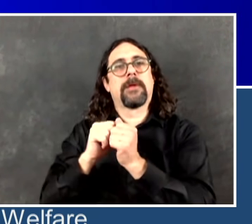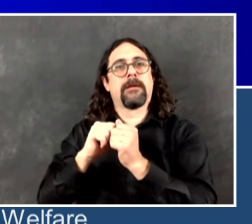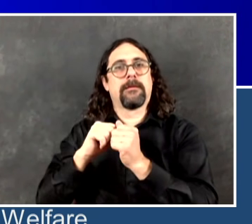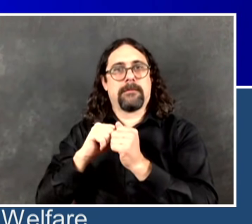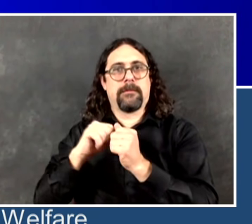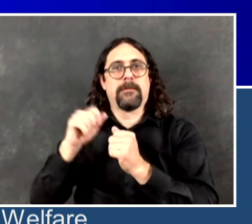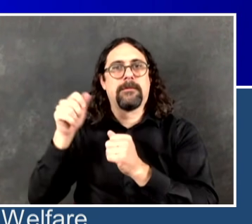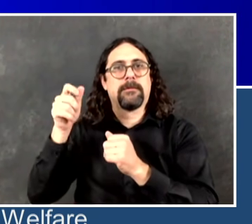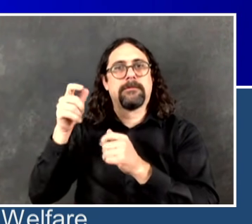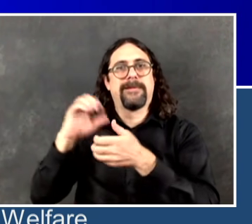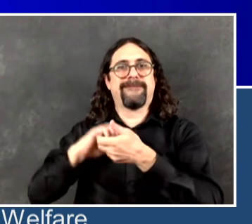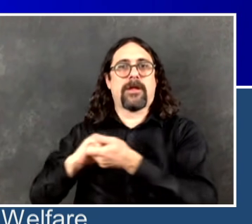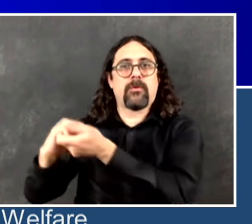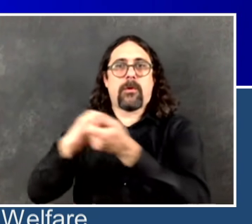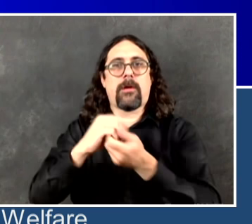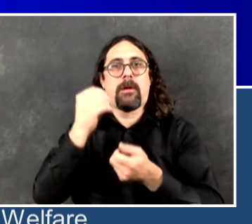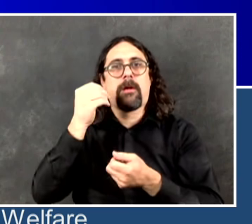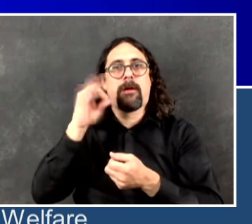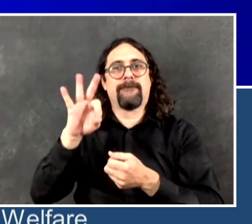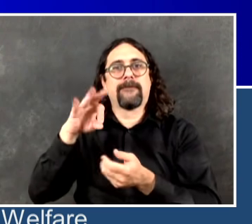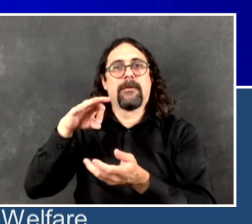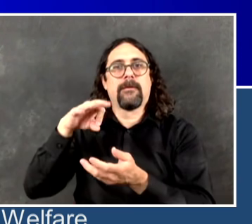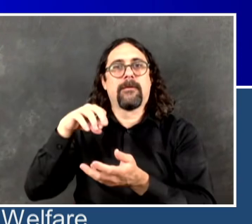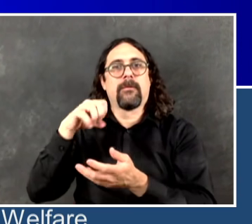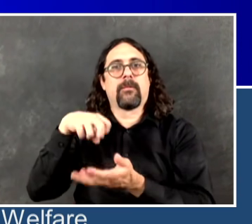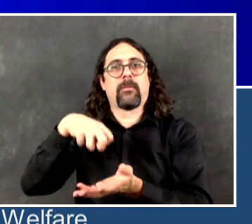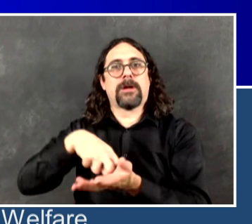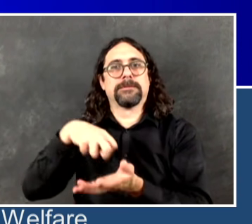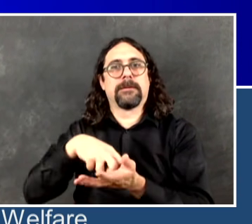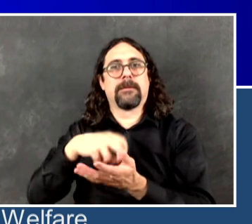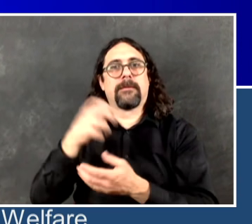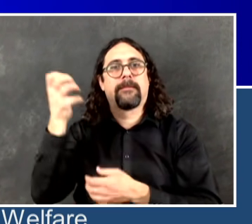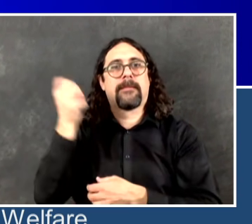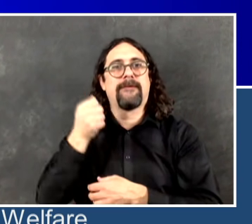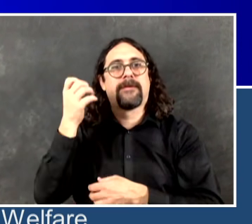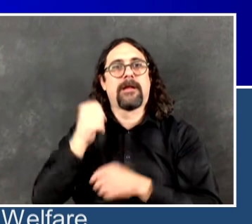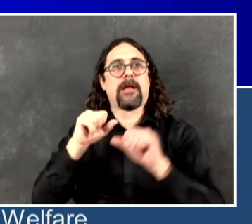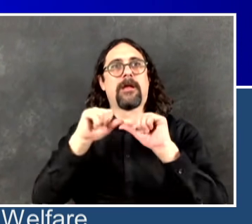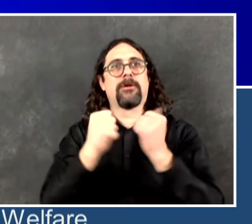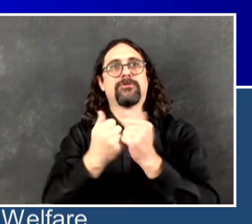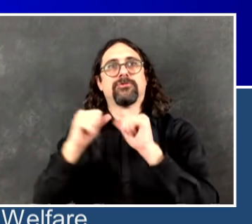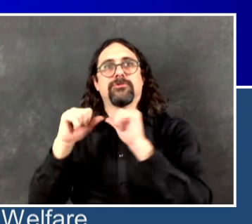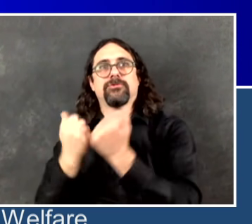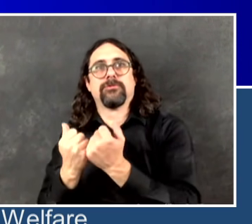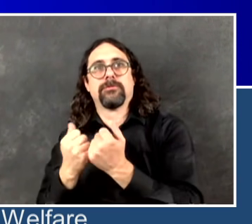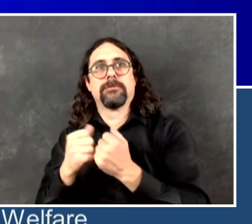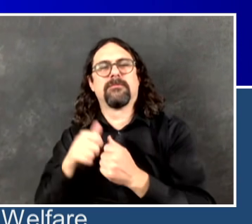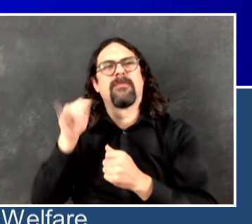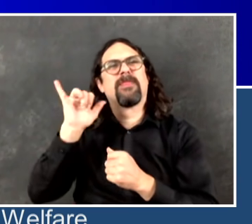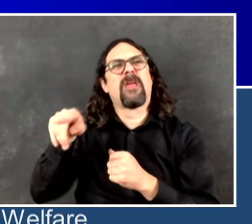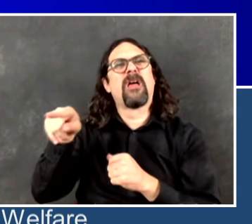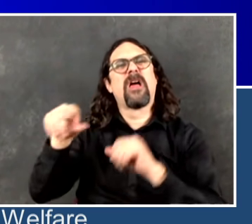ADMINISTRATION. SHE'S A LEADER IN THIS CITY IN SO MANY WAYS. IN THE WORK OF SOCIAL JUSTICE, IN THE WORK OF